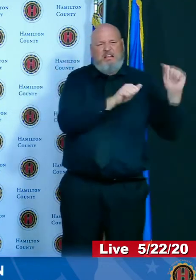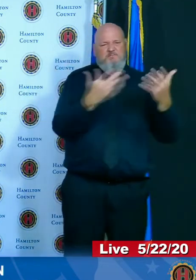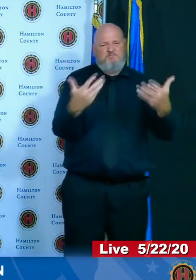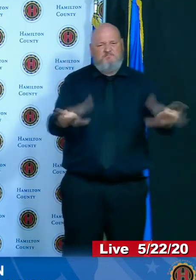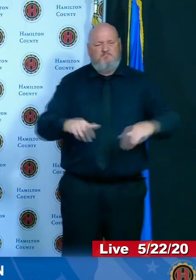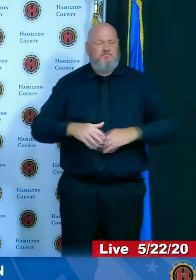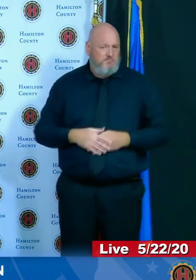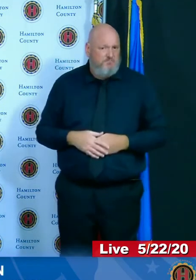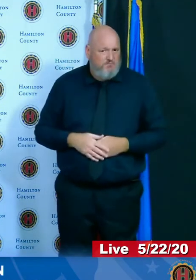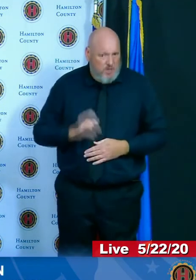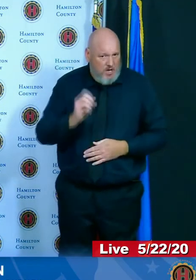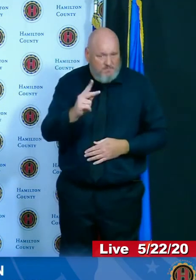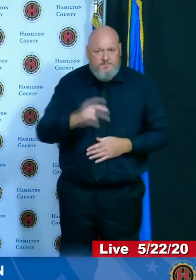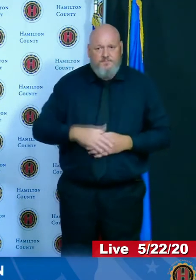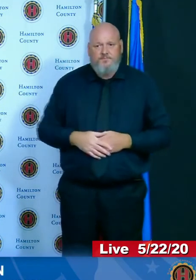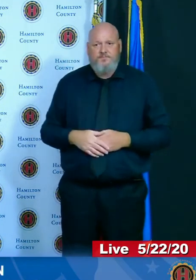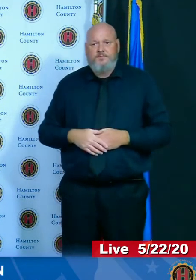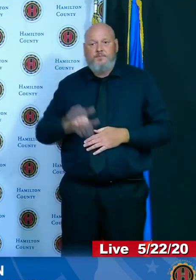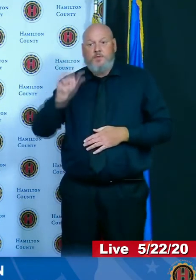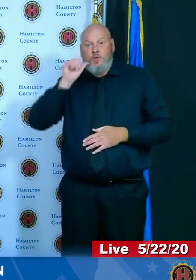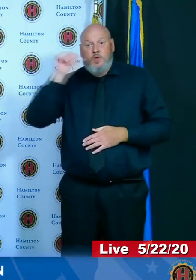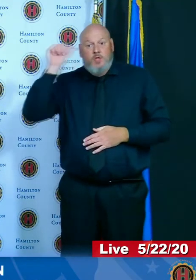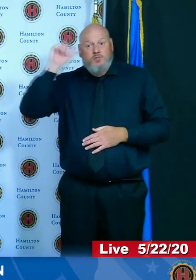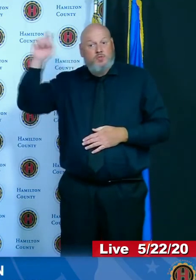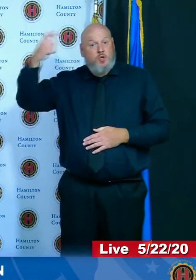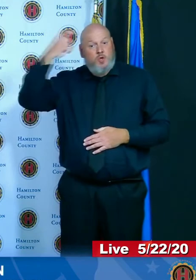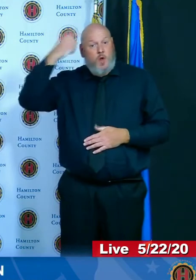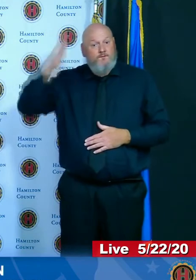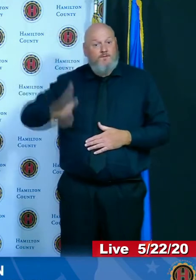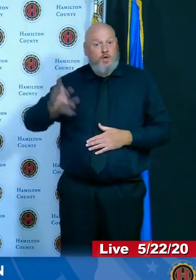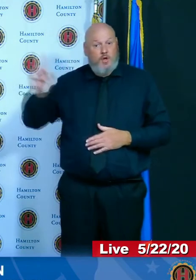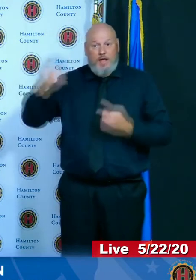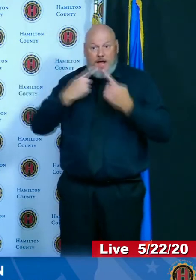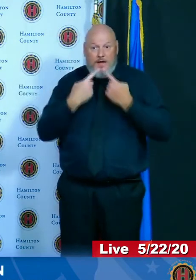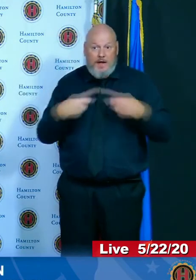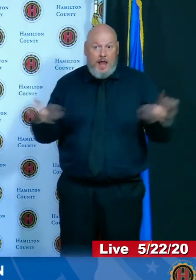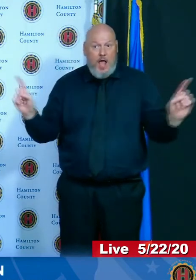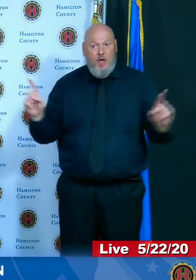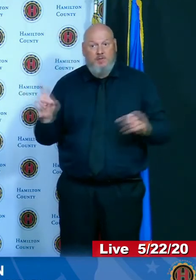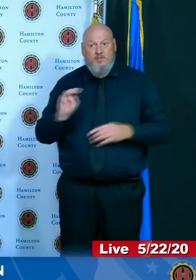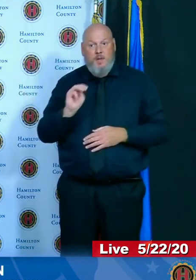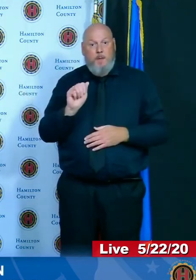couple of additional openings on May 26th we know that bowling alleys and